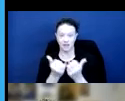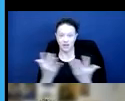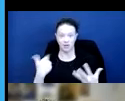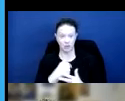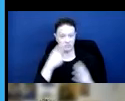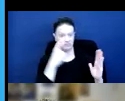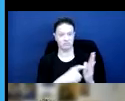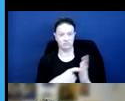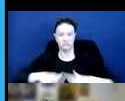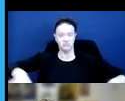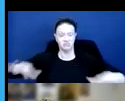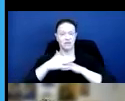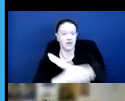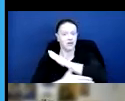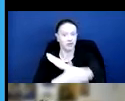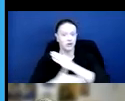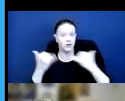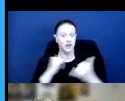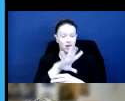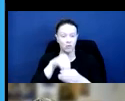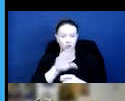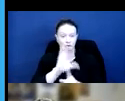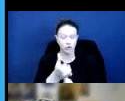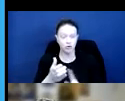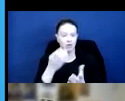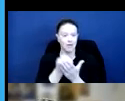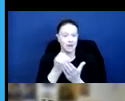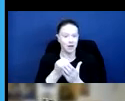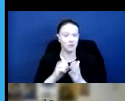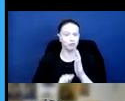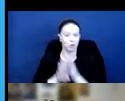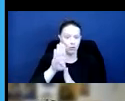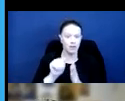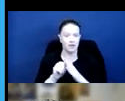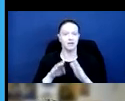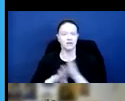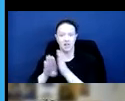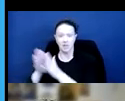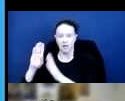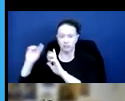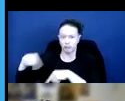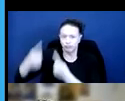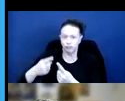of the transatlantic trafficking of their people, chattel slavery, Jim Crow, and repressive laws,